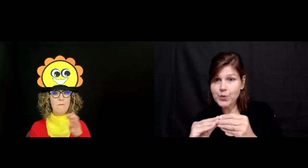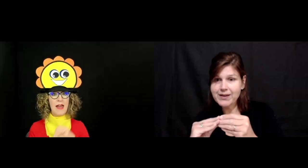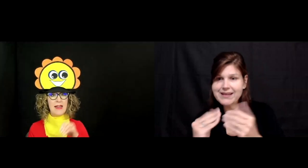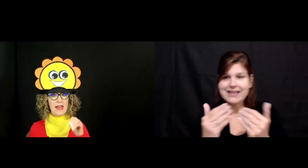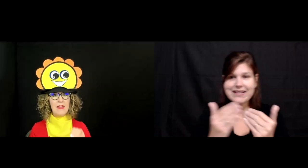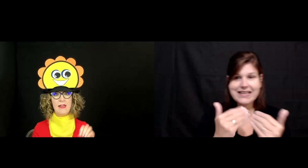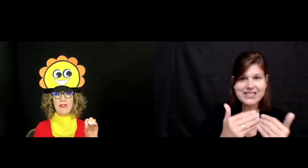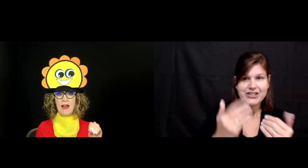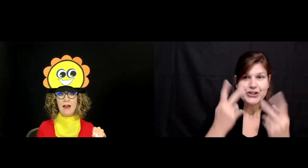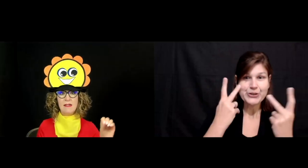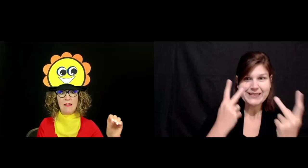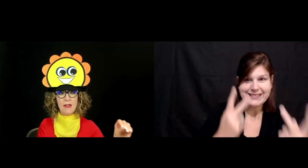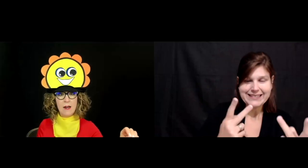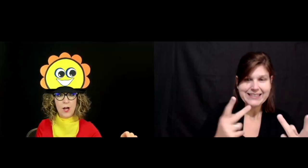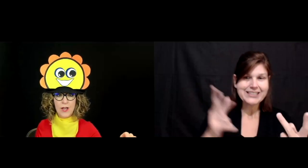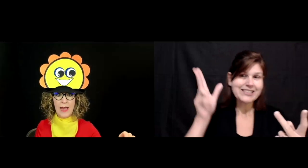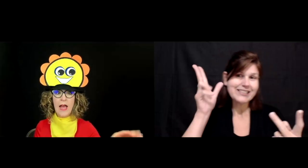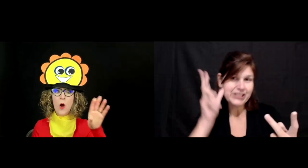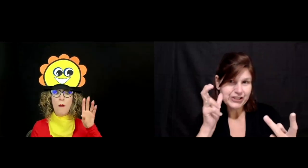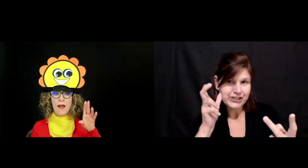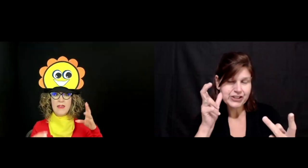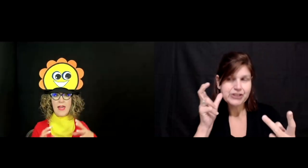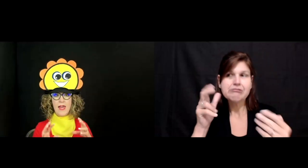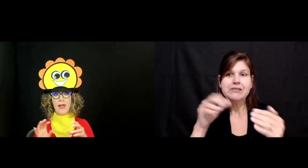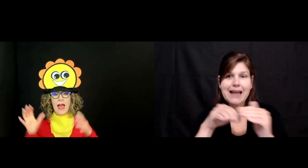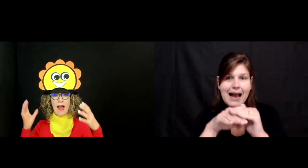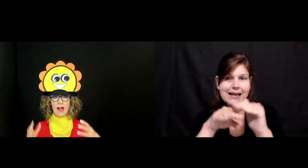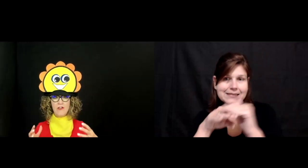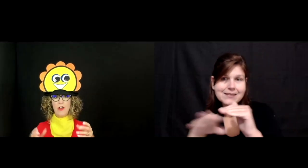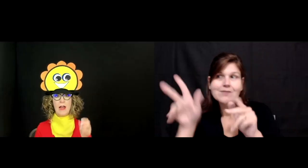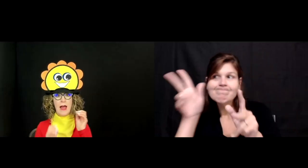I've made it easier to access learning by taking action